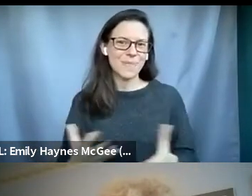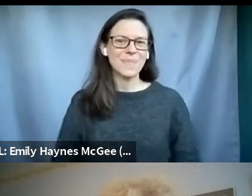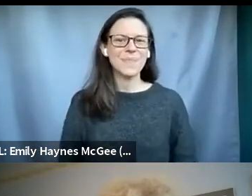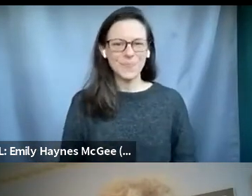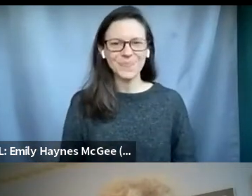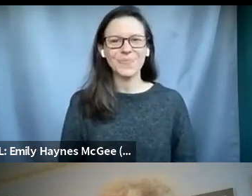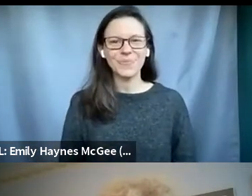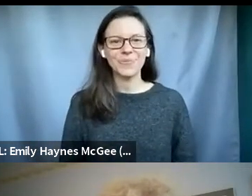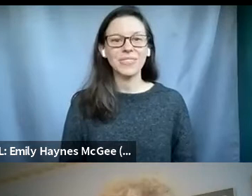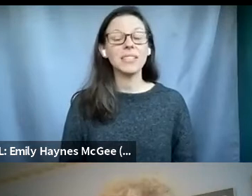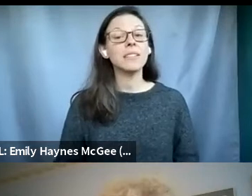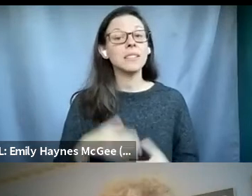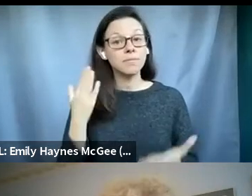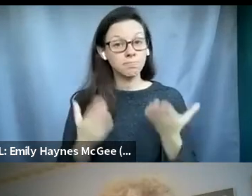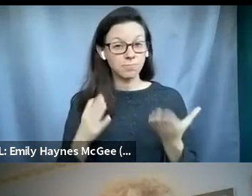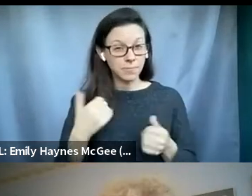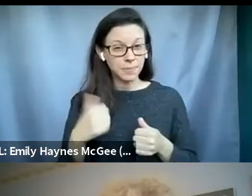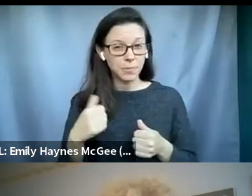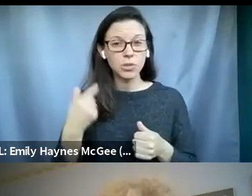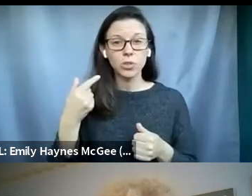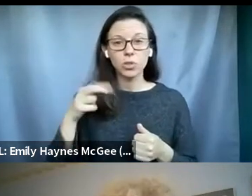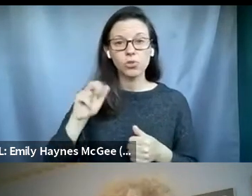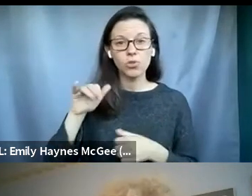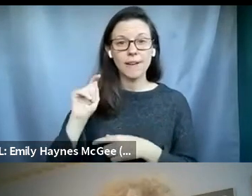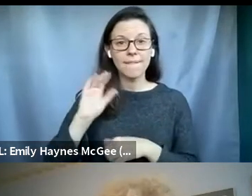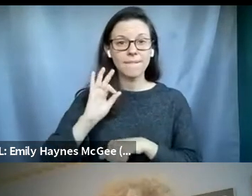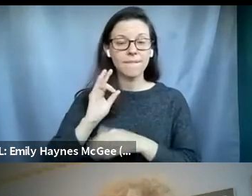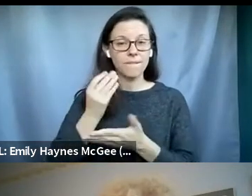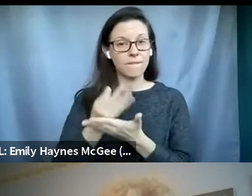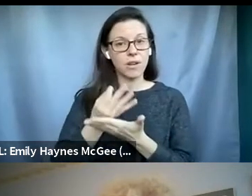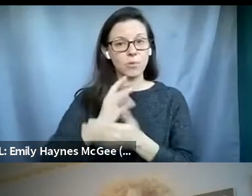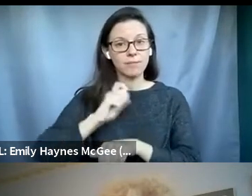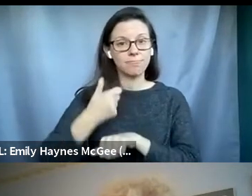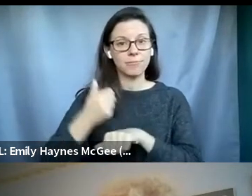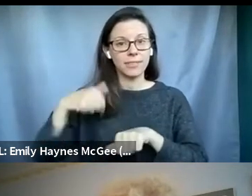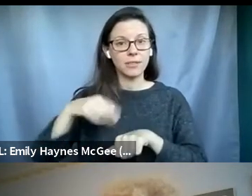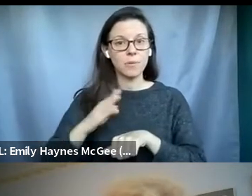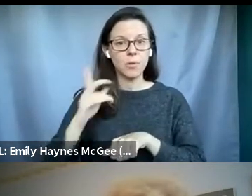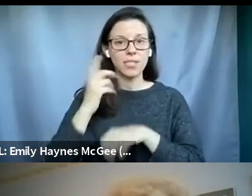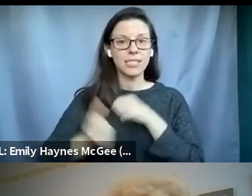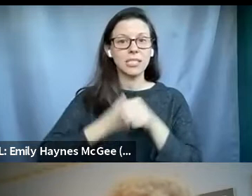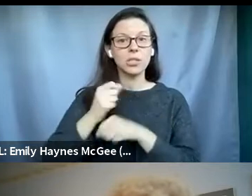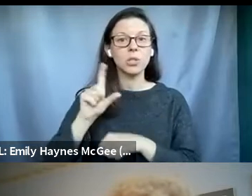So you might remember that the Grit Fund was established here in Baltimore in 2015 by the